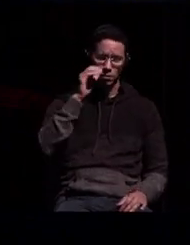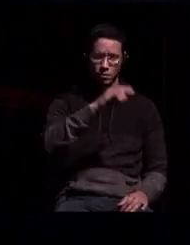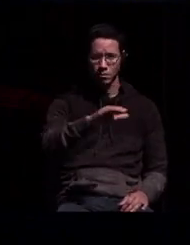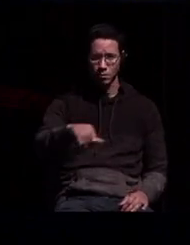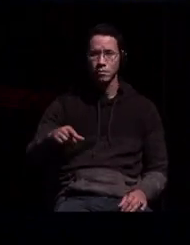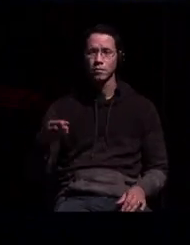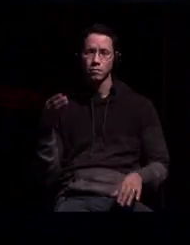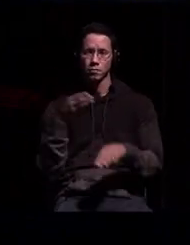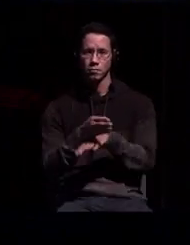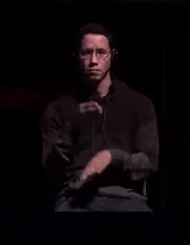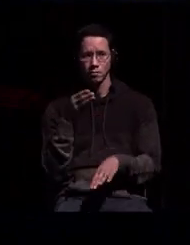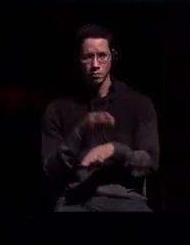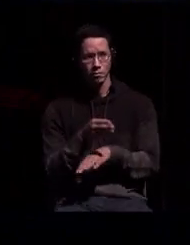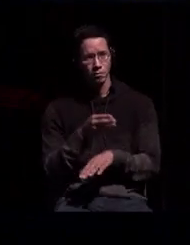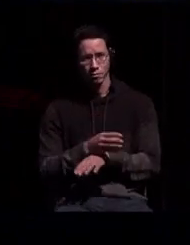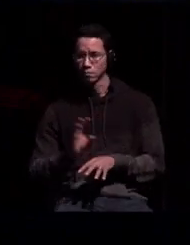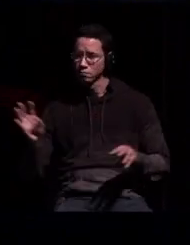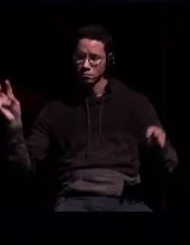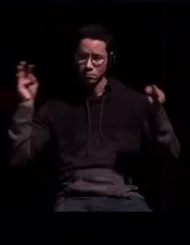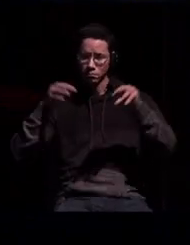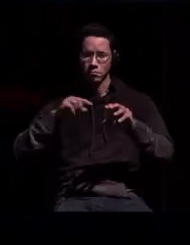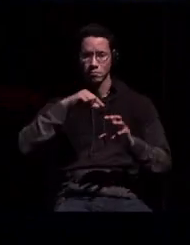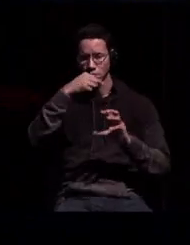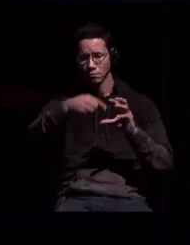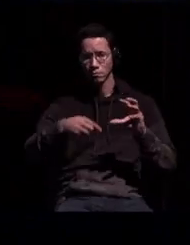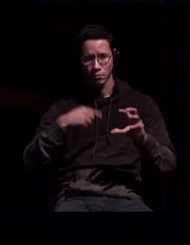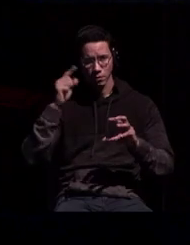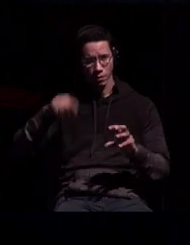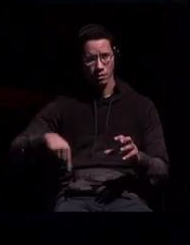in the world, and third in Europe.